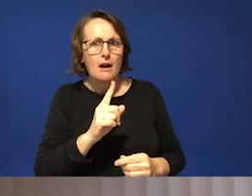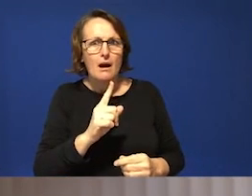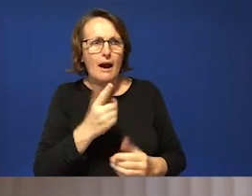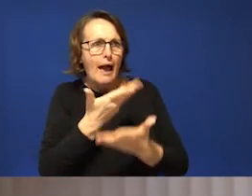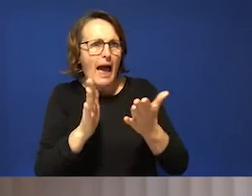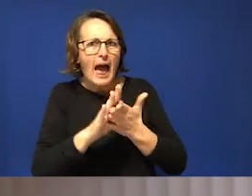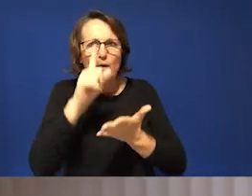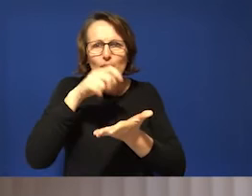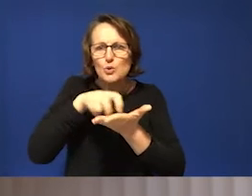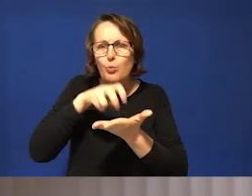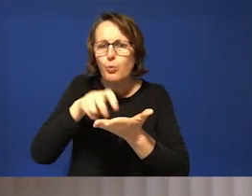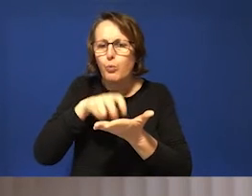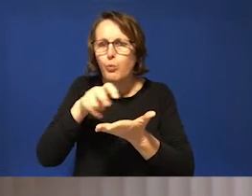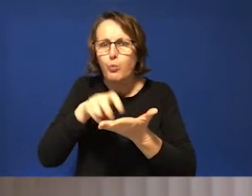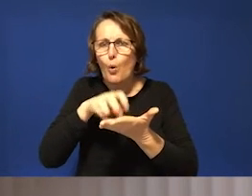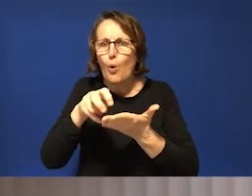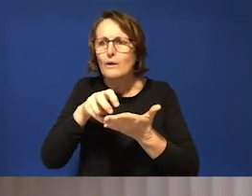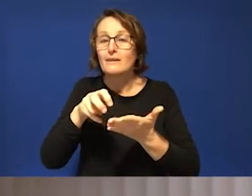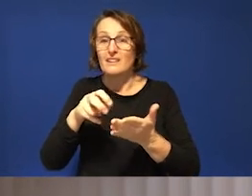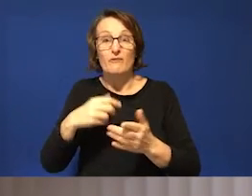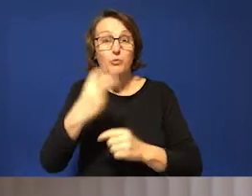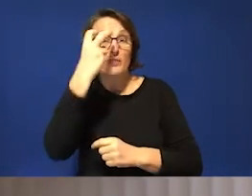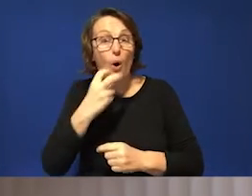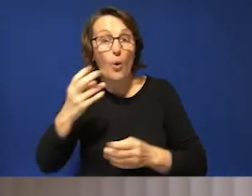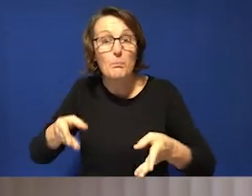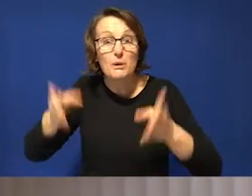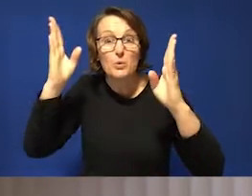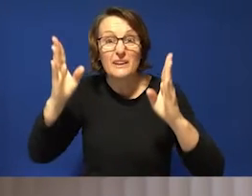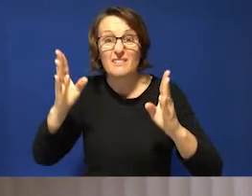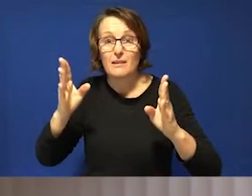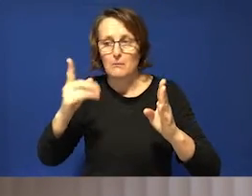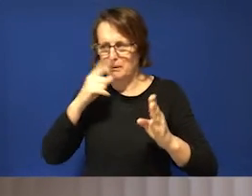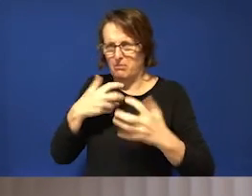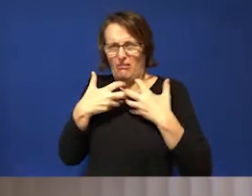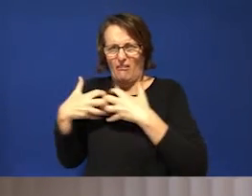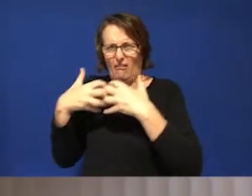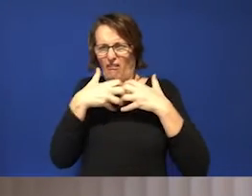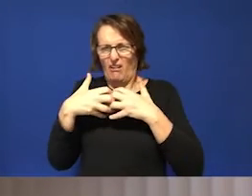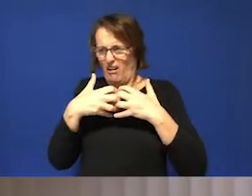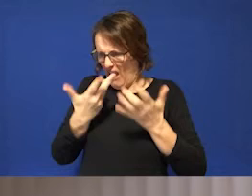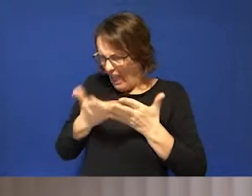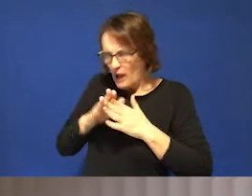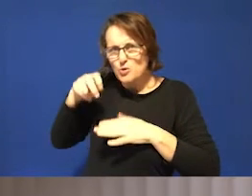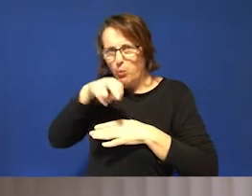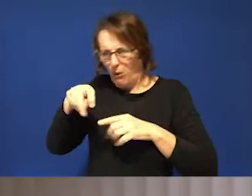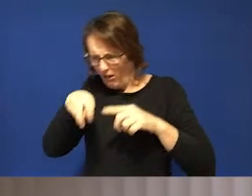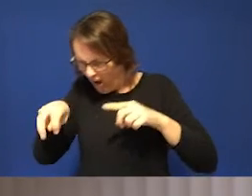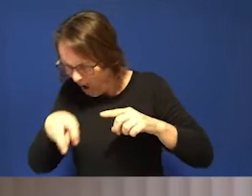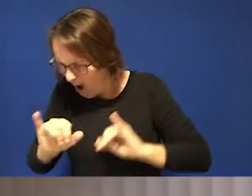People used to say, "How on earth "can you walk through here?" Well, guess what? See that little spiral staircase, well, you gotta run it to get down there in three minutes